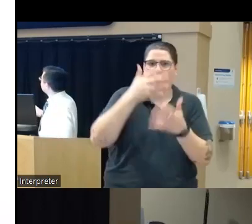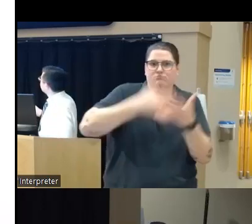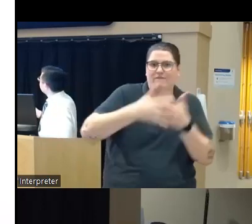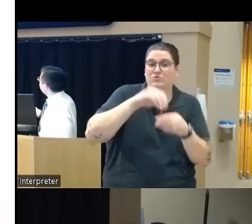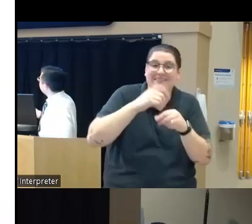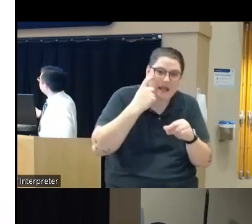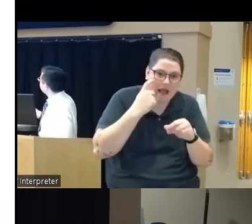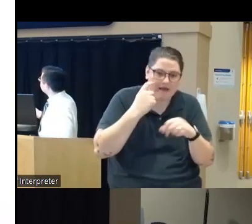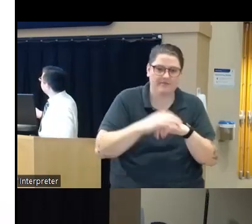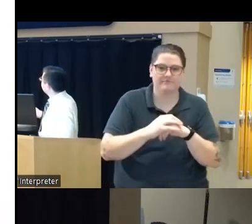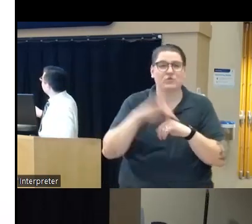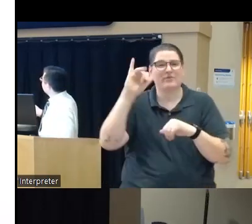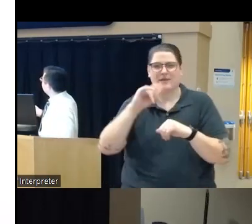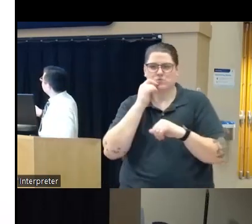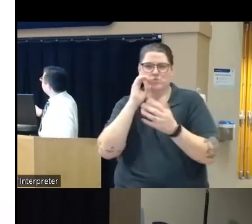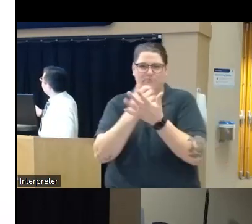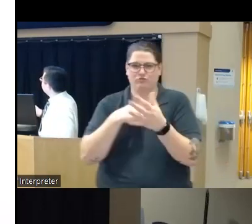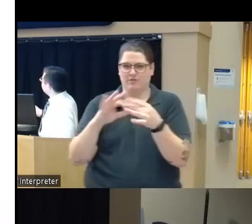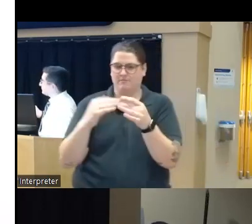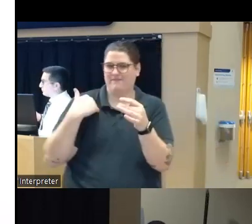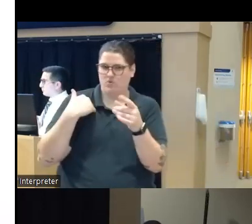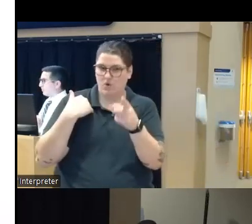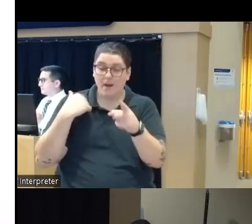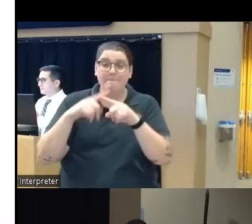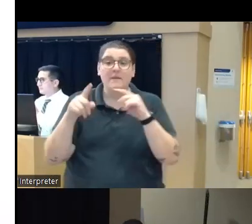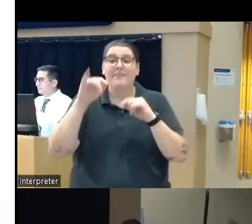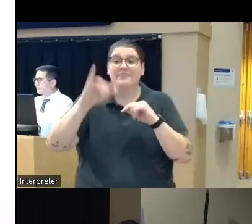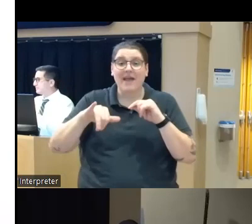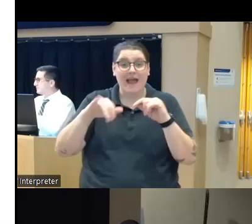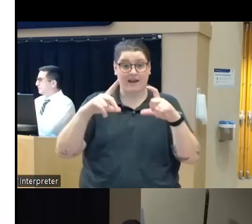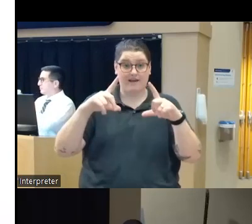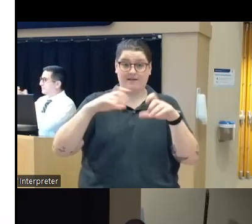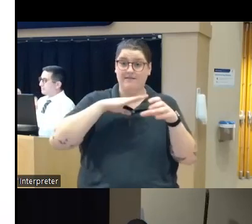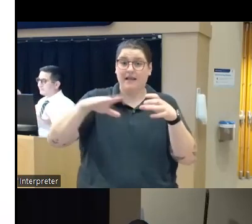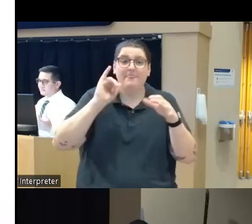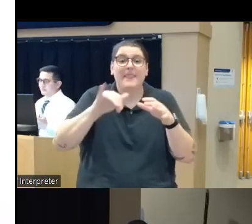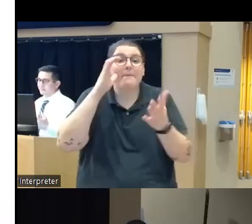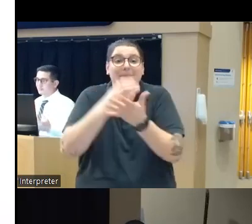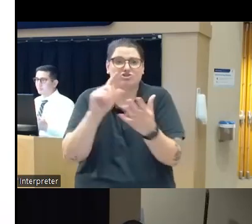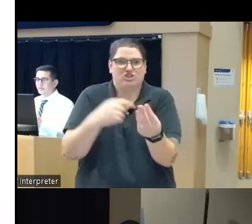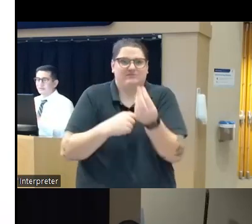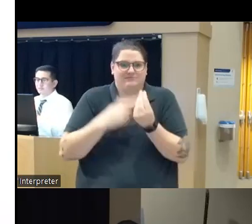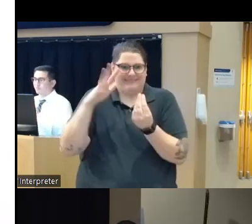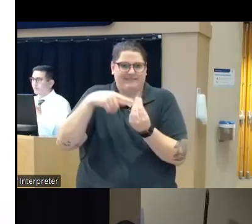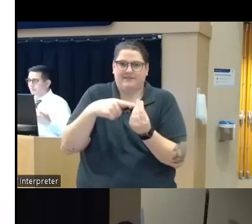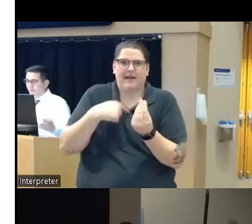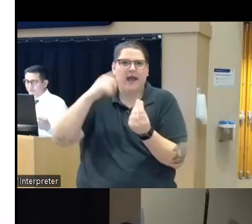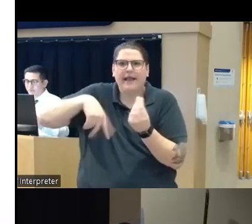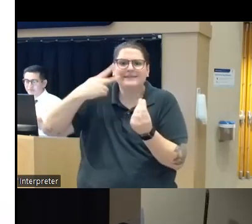image that I was talking about earlier so but you only get this sort of cross-sectional image it doesn't tell you anything about the depth of the brain and sort of where the perfusion